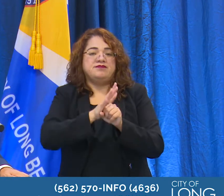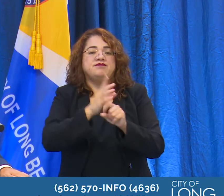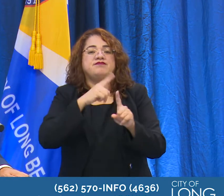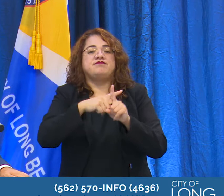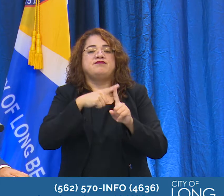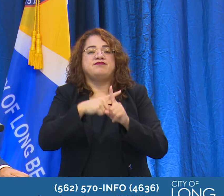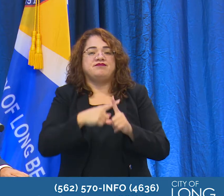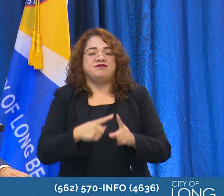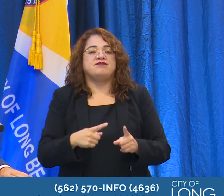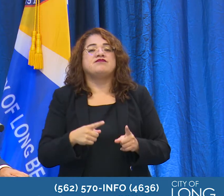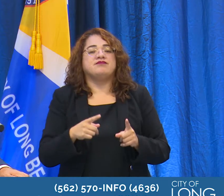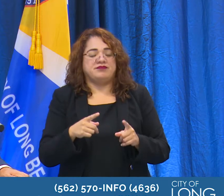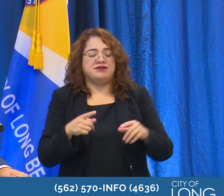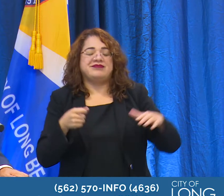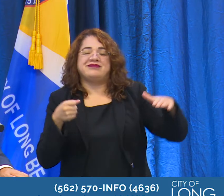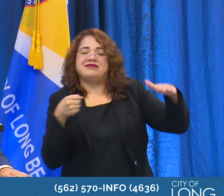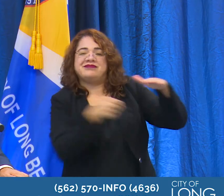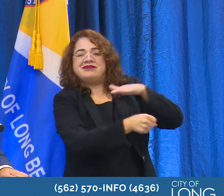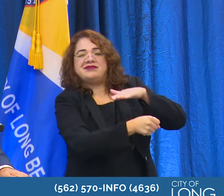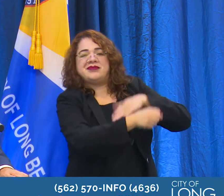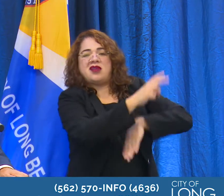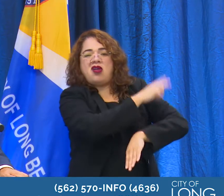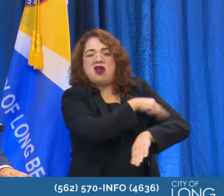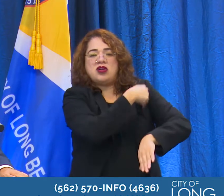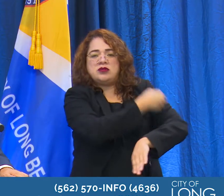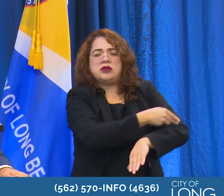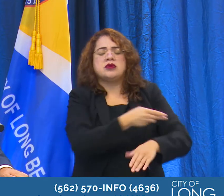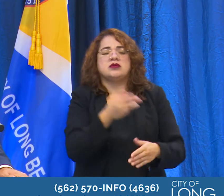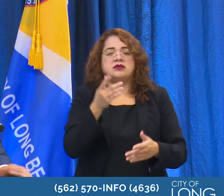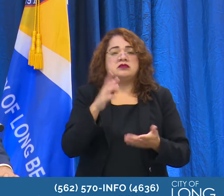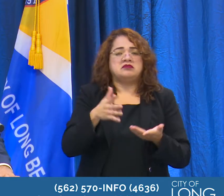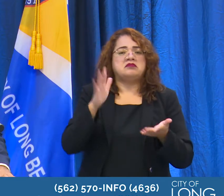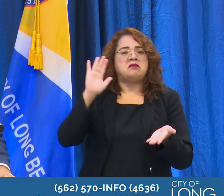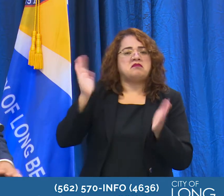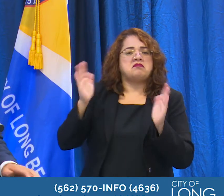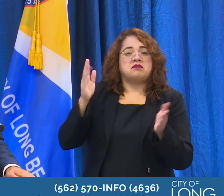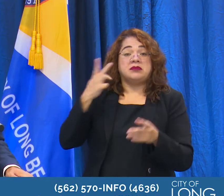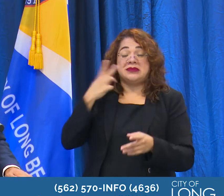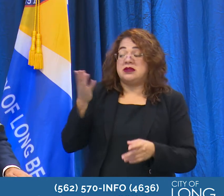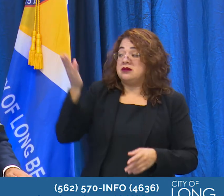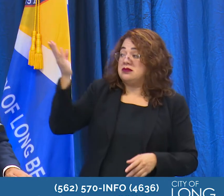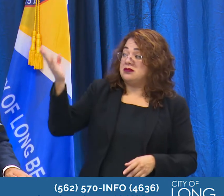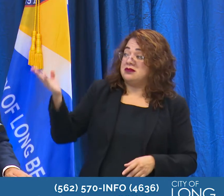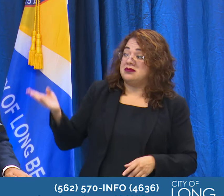and we have a couple slides, some you've seen before, to compare some of our our data with the State.